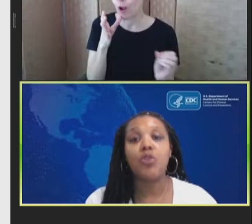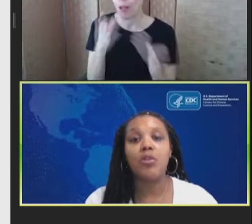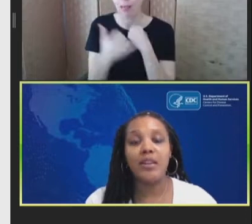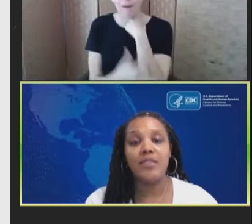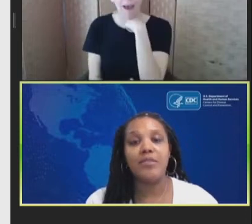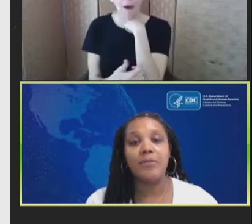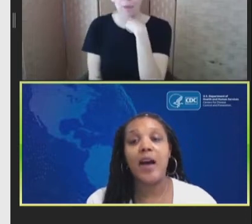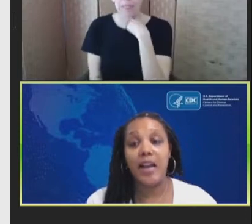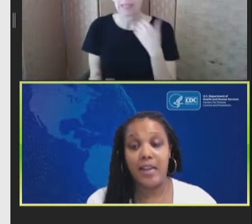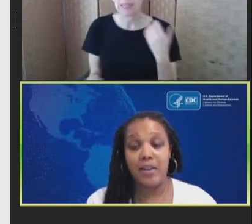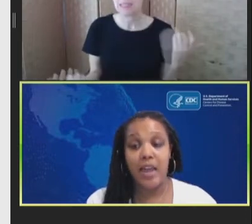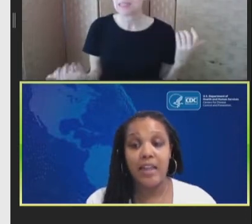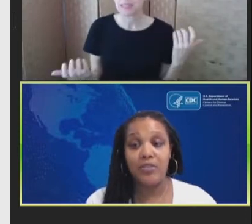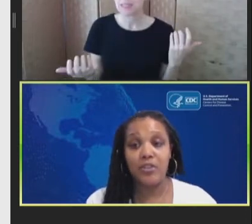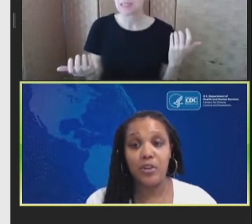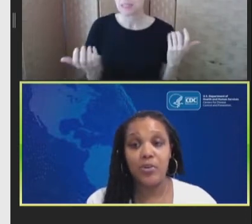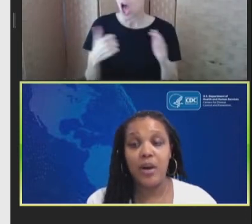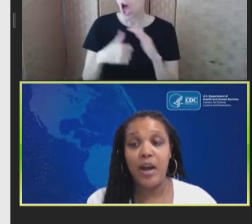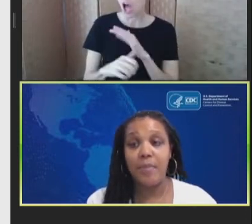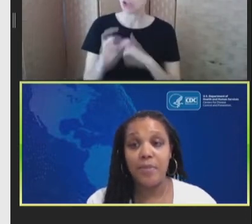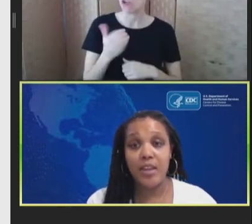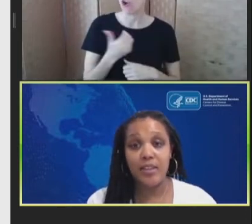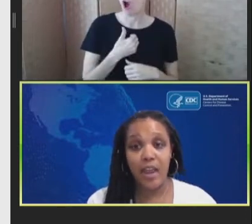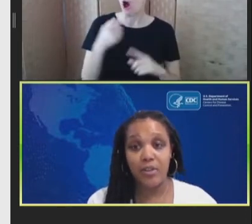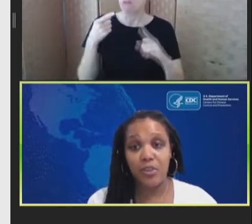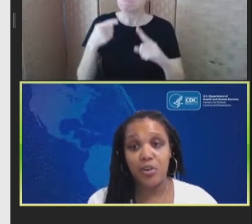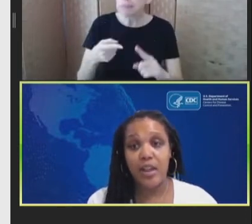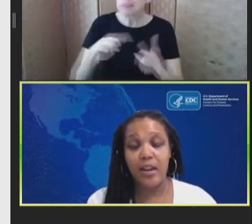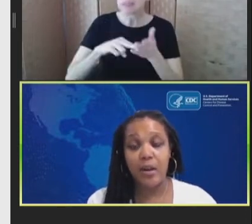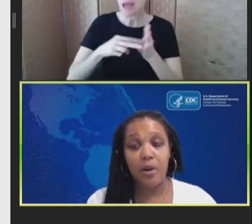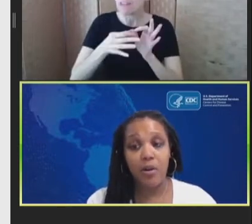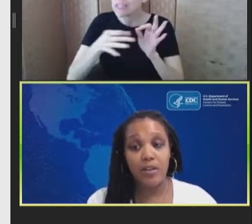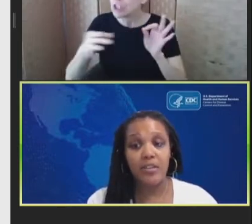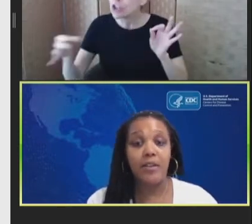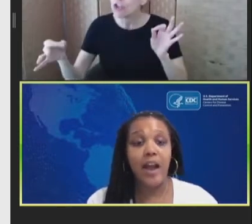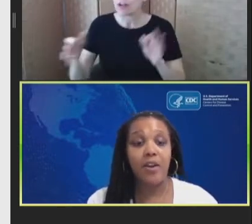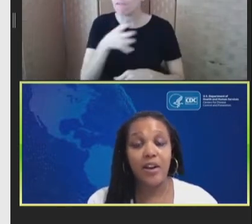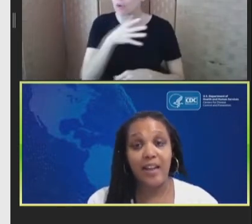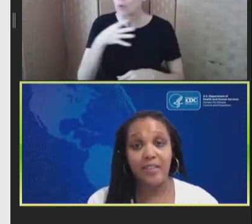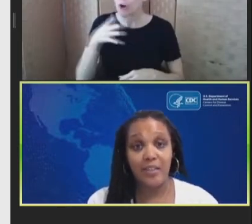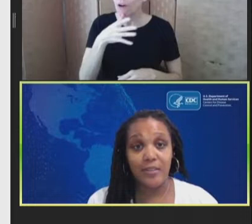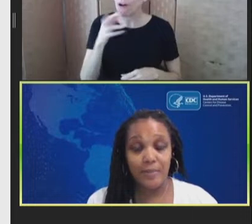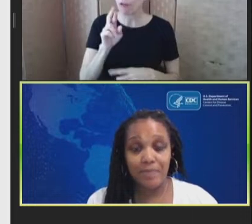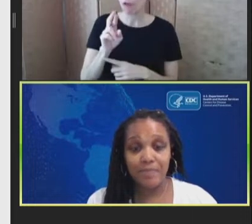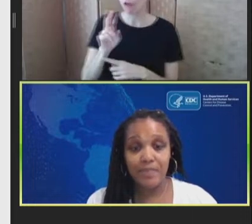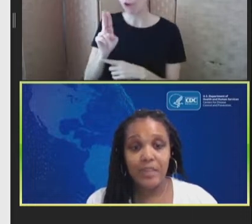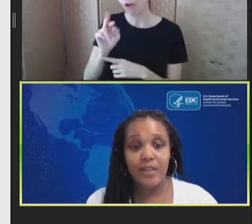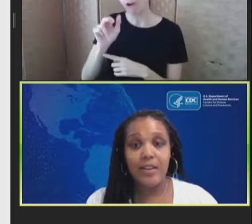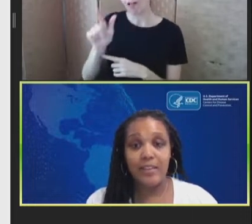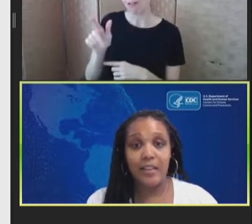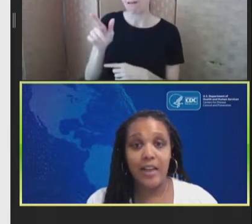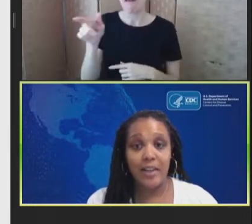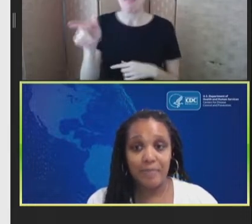rural is defined. And so, these counties were not a part of our analysis. Next slide.